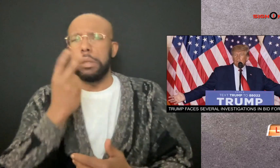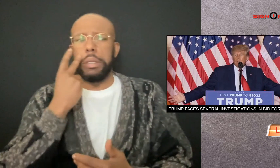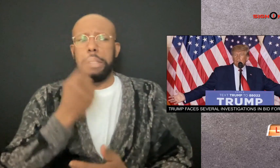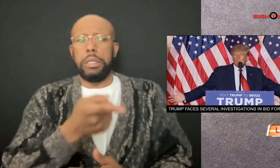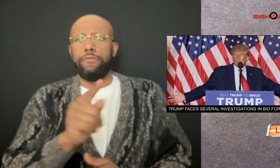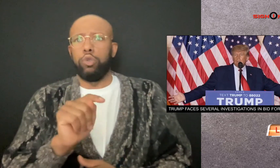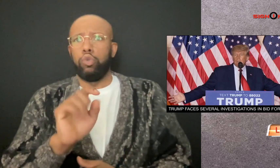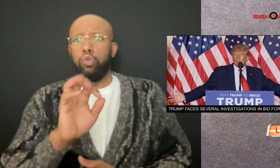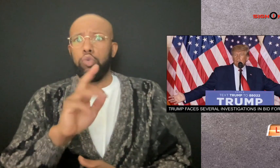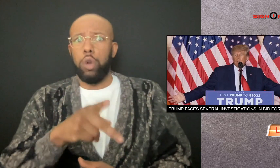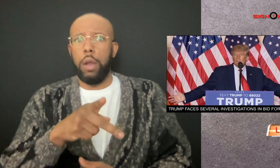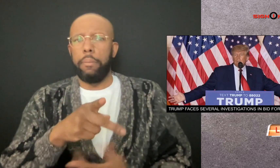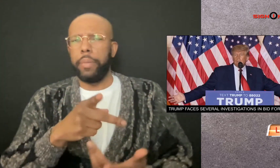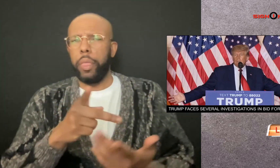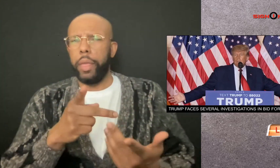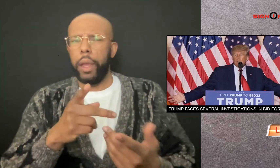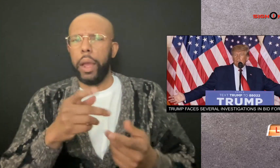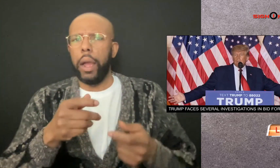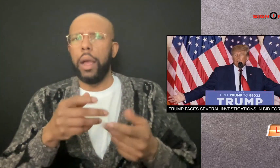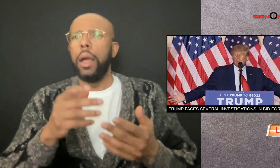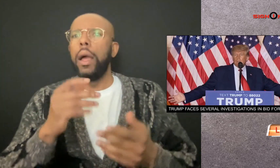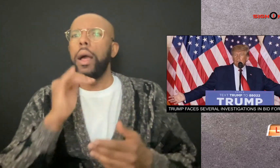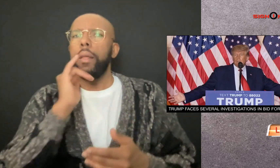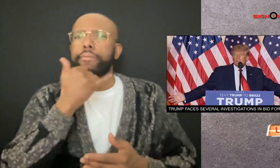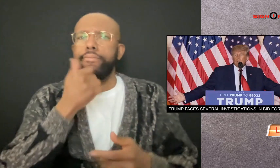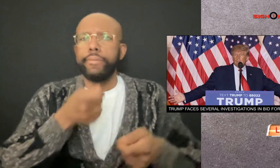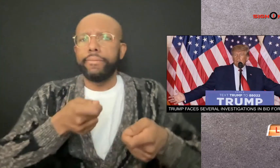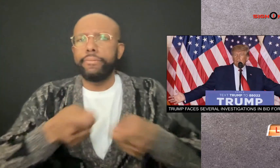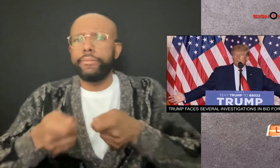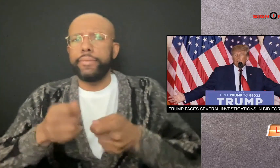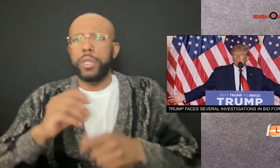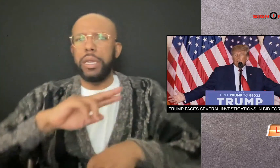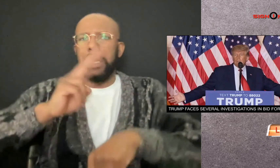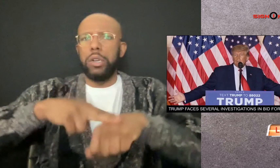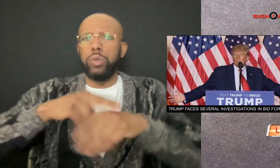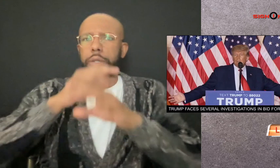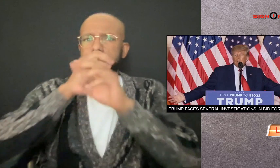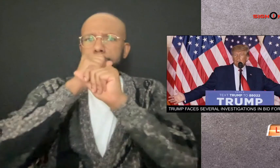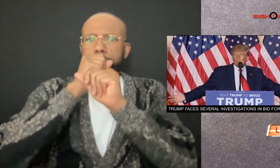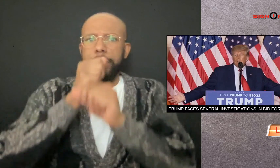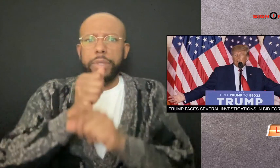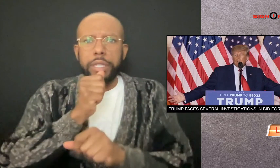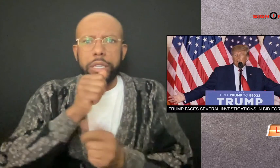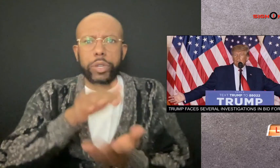Trump mishandled national secrets or tried to obstruct the investigation